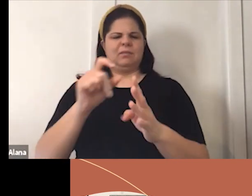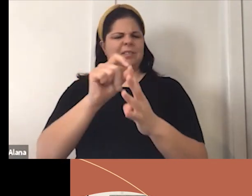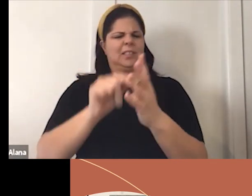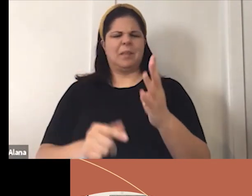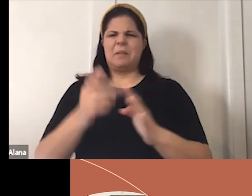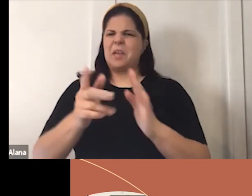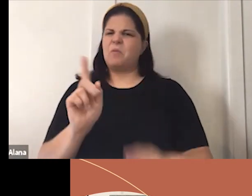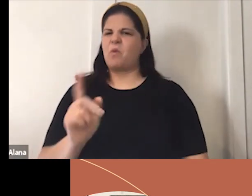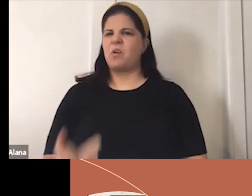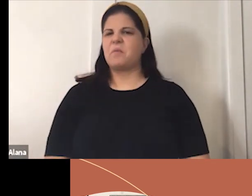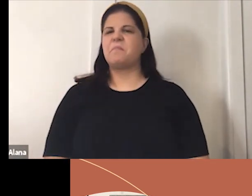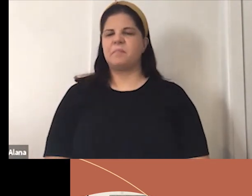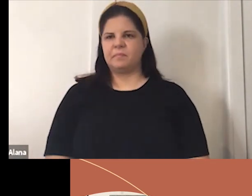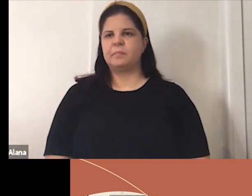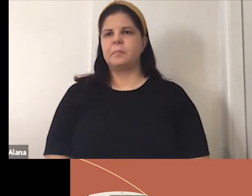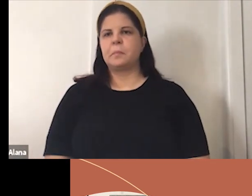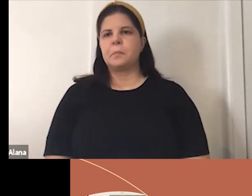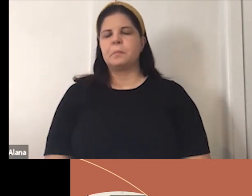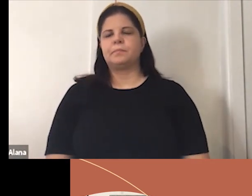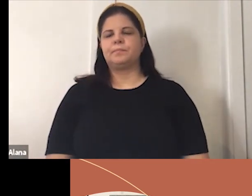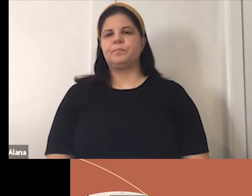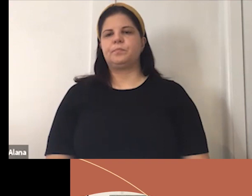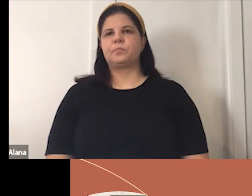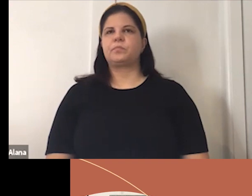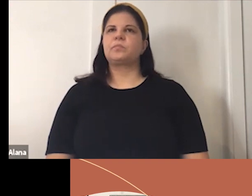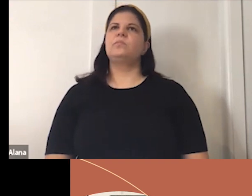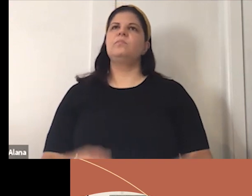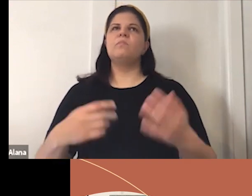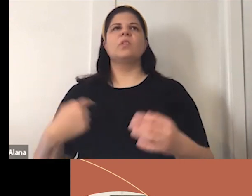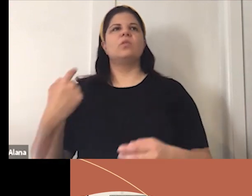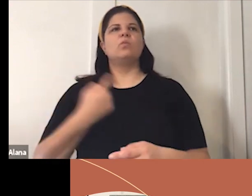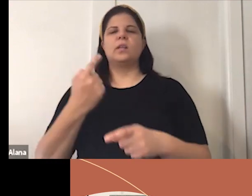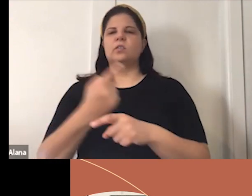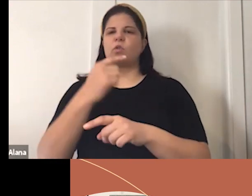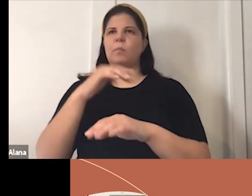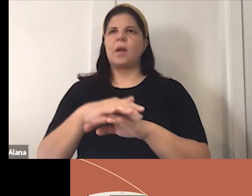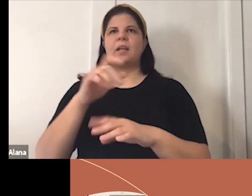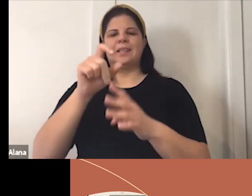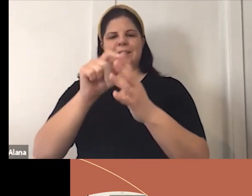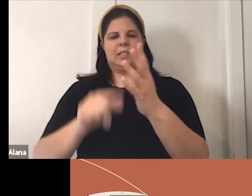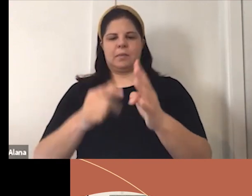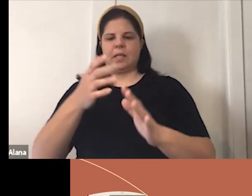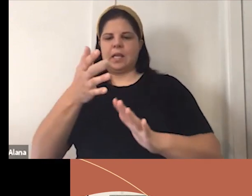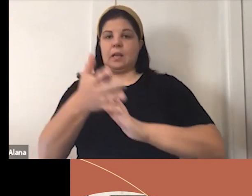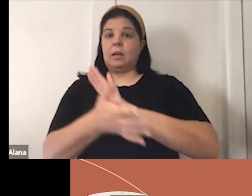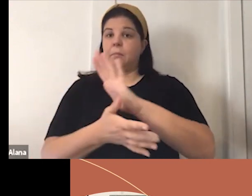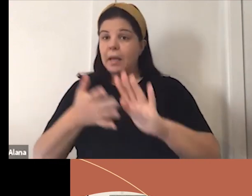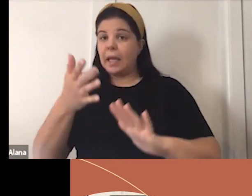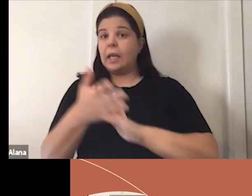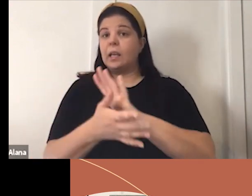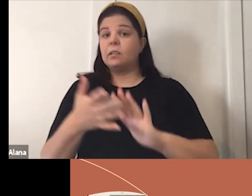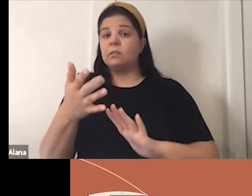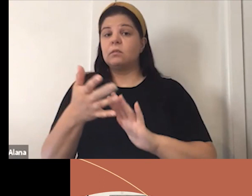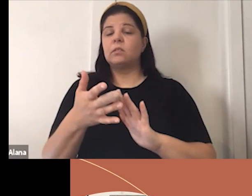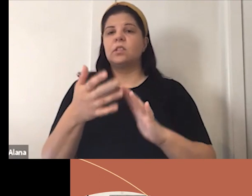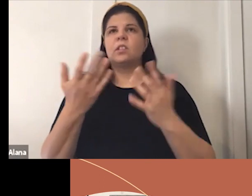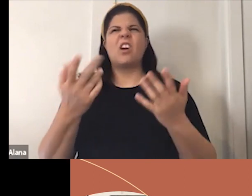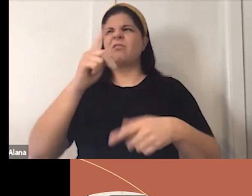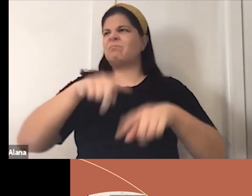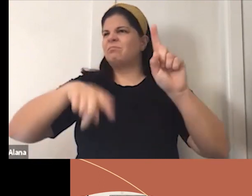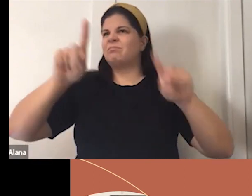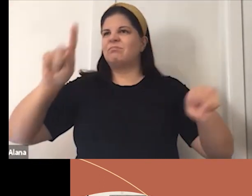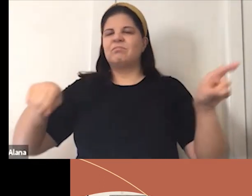And basically when we're talking about the definition of disability it varies depending